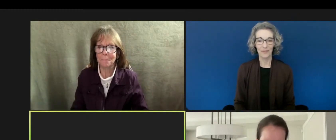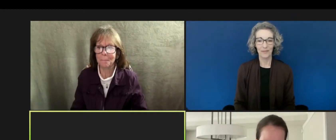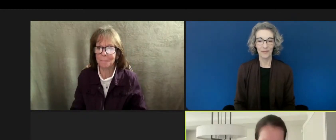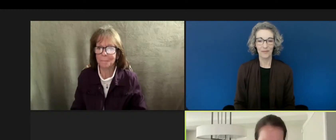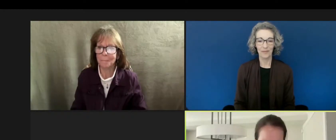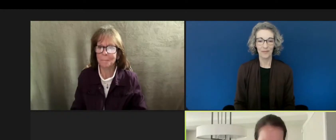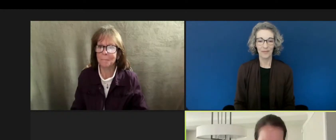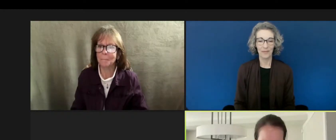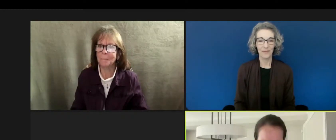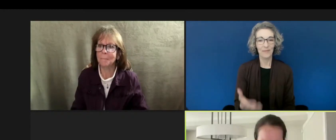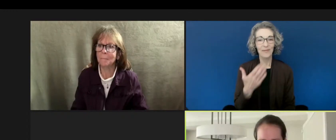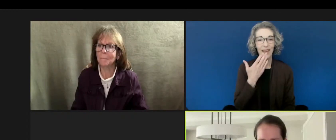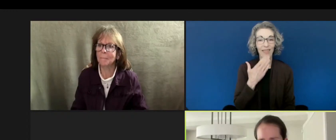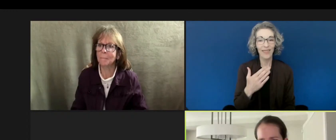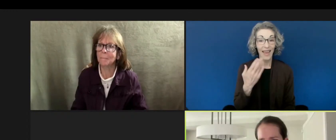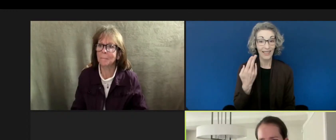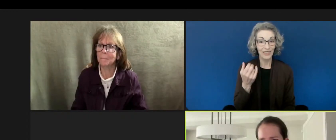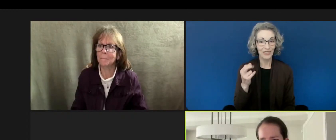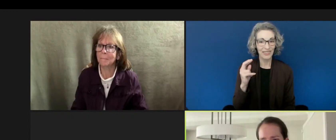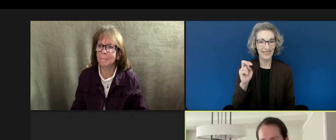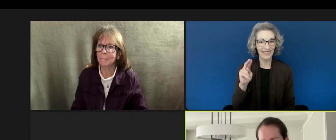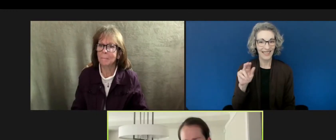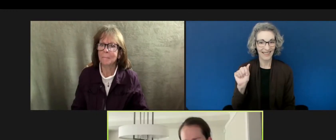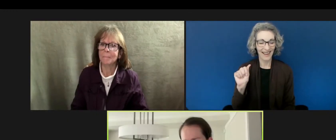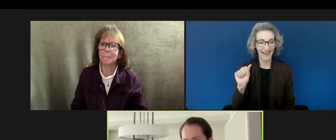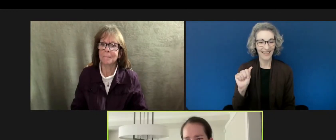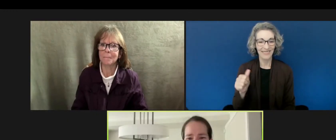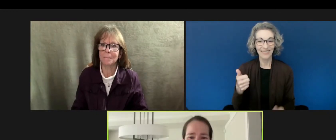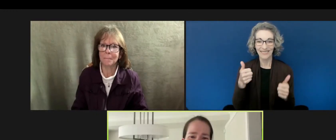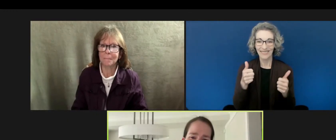Thanks Christina, all right, so disclosure,